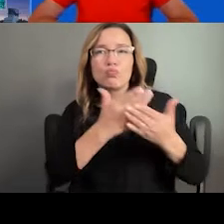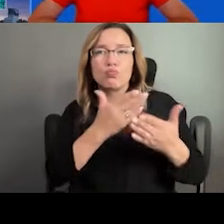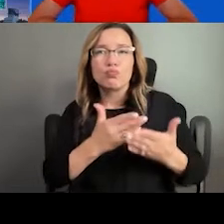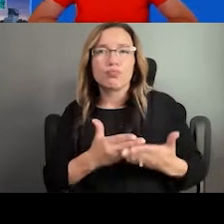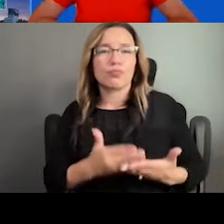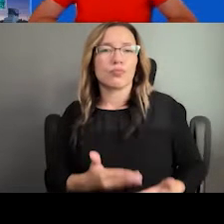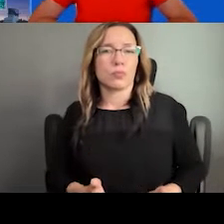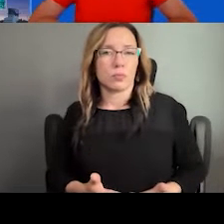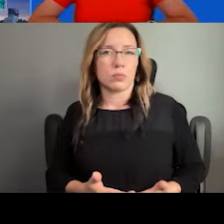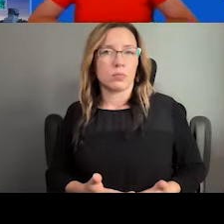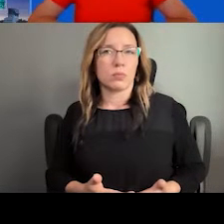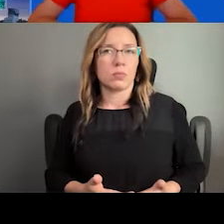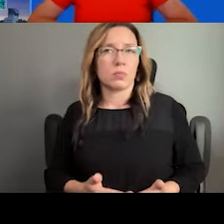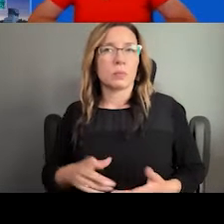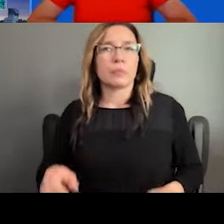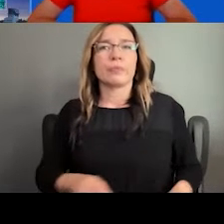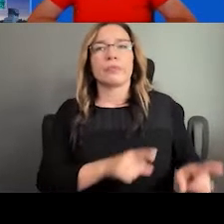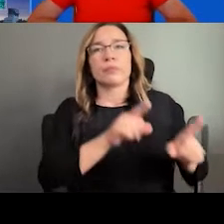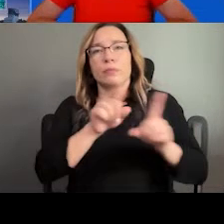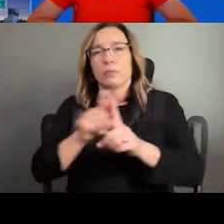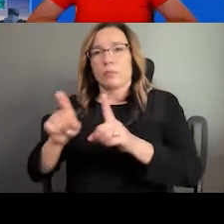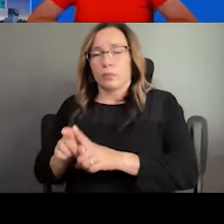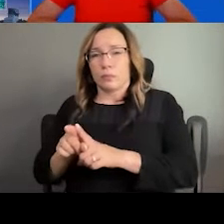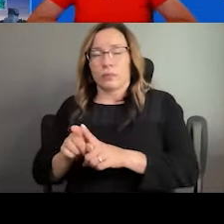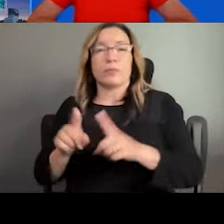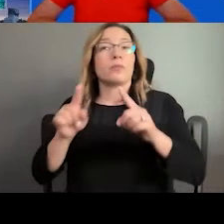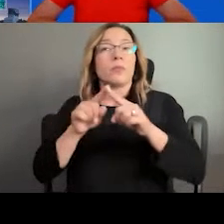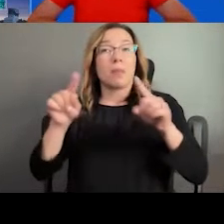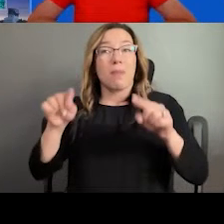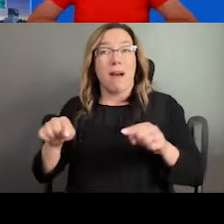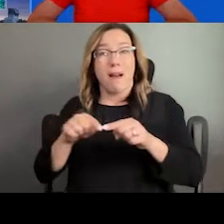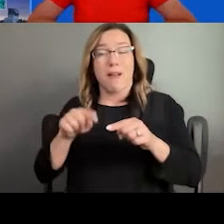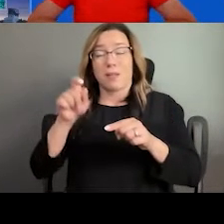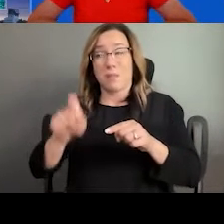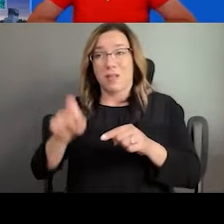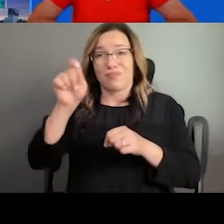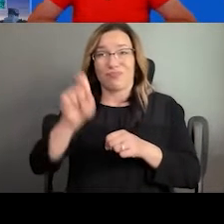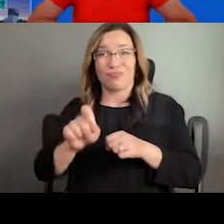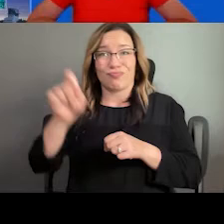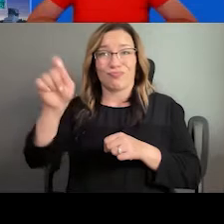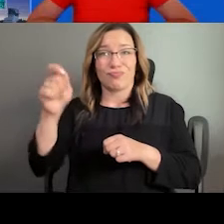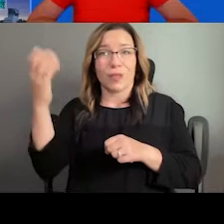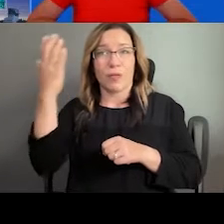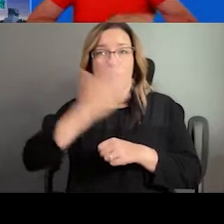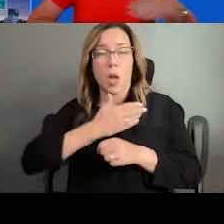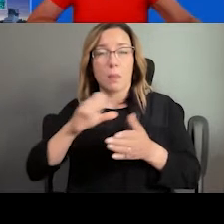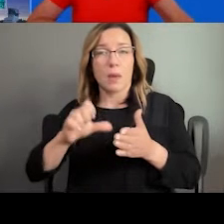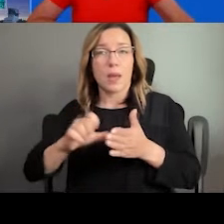There is also a box that you will need to check on the proposal cover sheet for funding